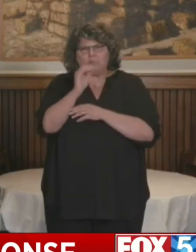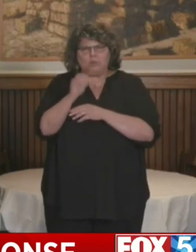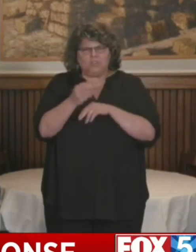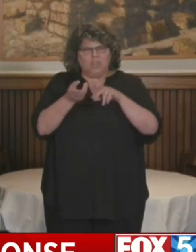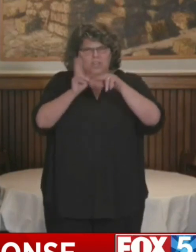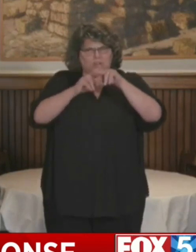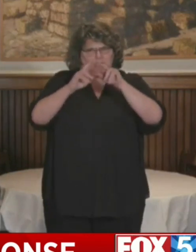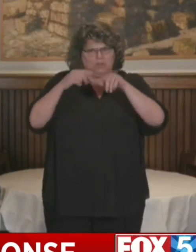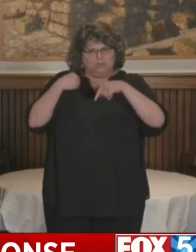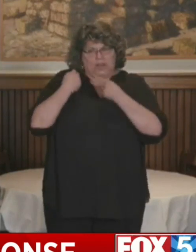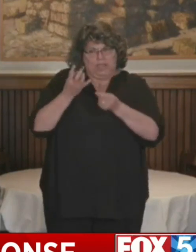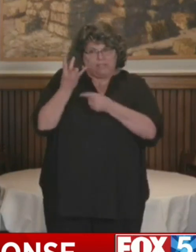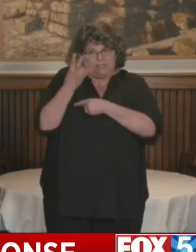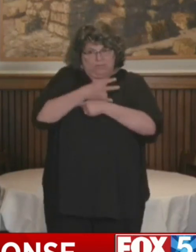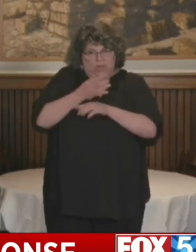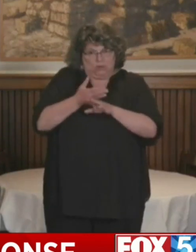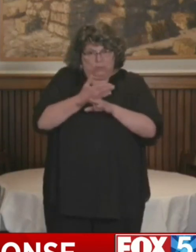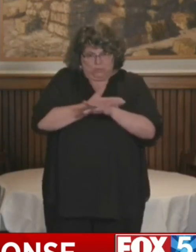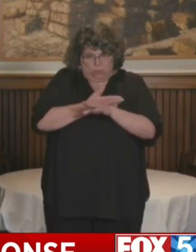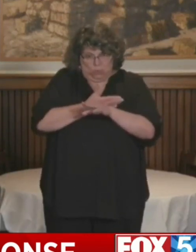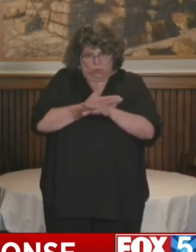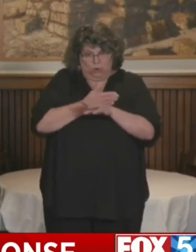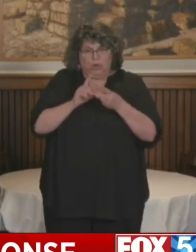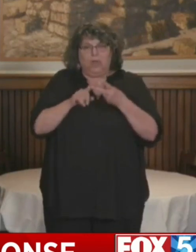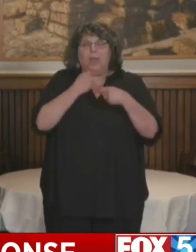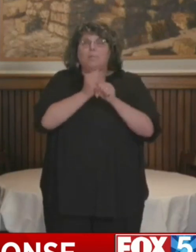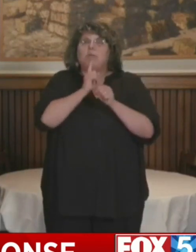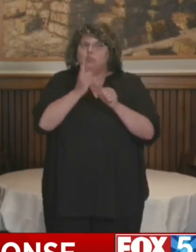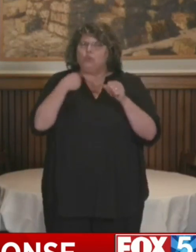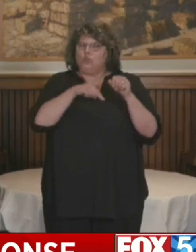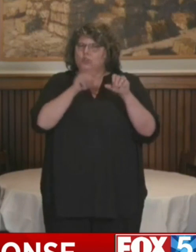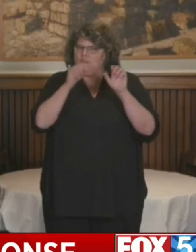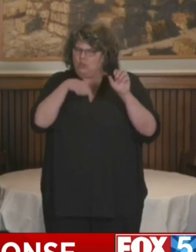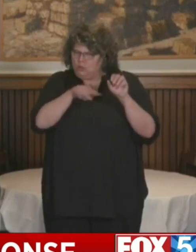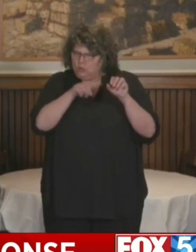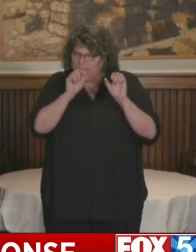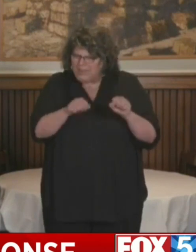GUIDELINES RELATED TO TOTAL HOSPITALIZATIONS. NO GREATER